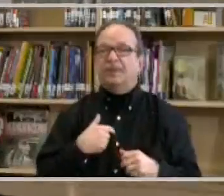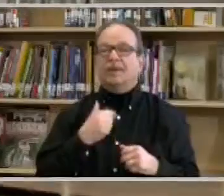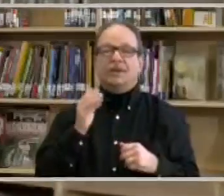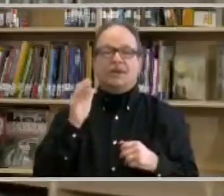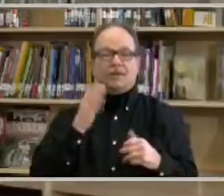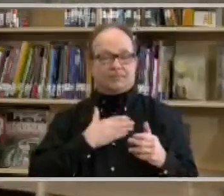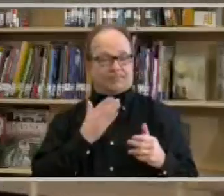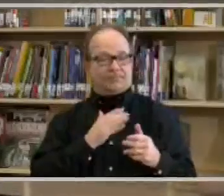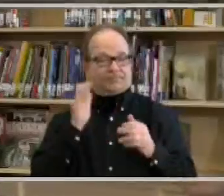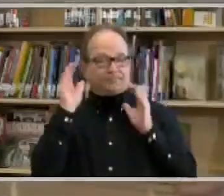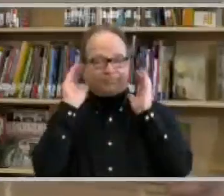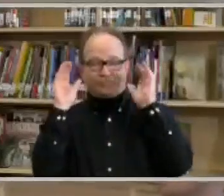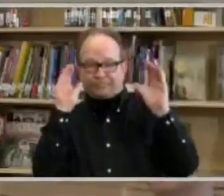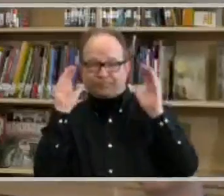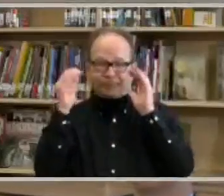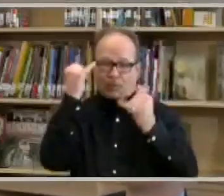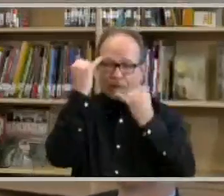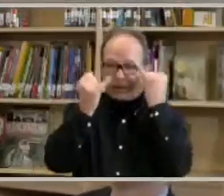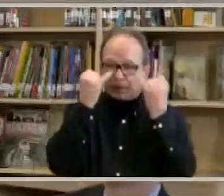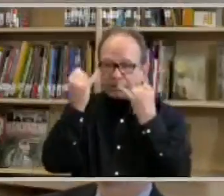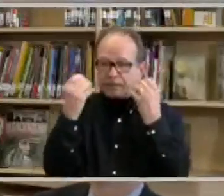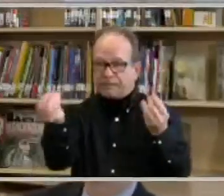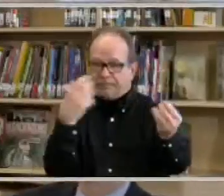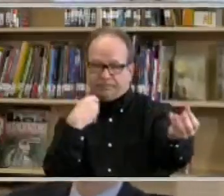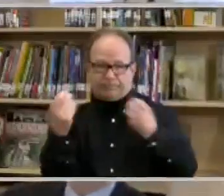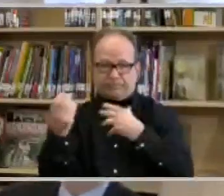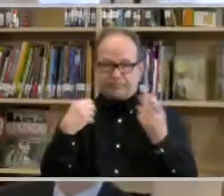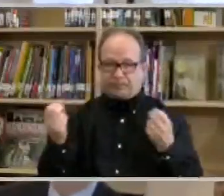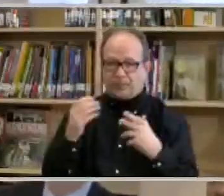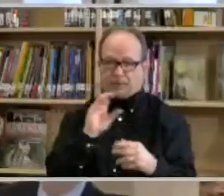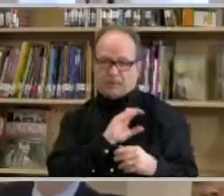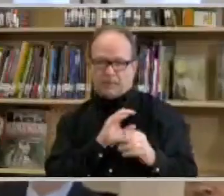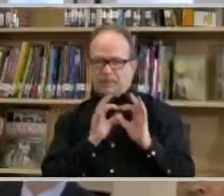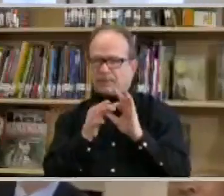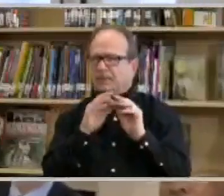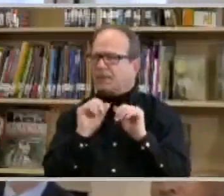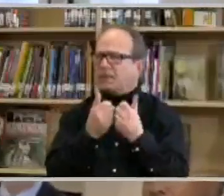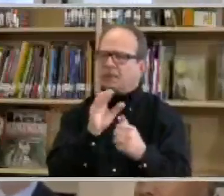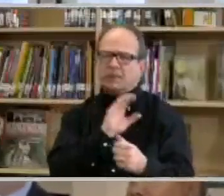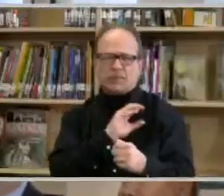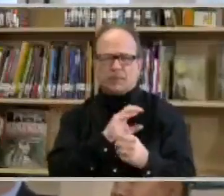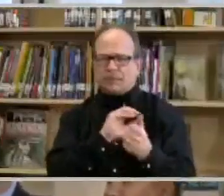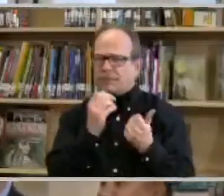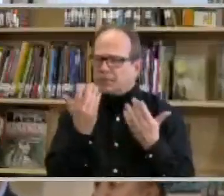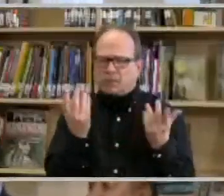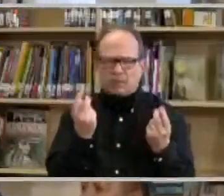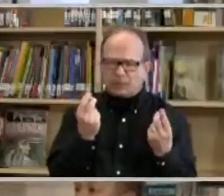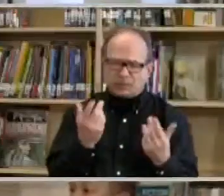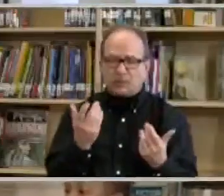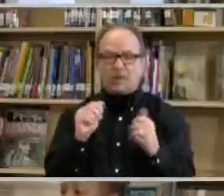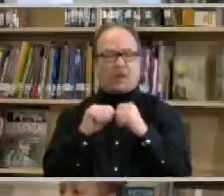HAPPY TO HEAR FROM YOU ABOUT IDEAS THAT YOU HAVE ABOUT WORKING WITH THE POLICE ON SAFER